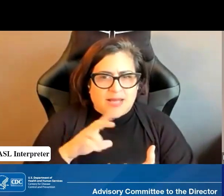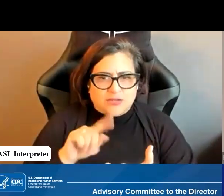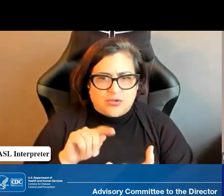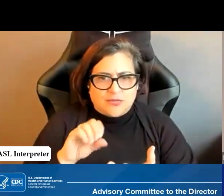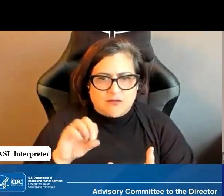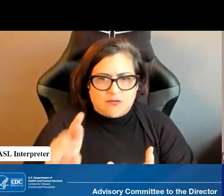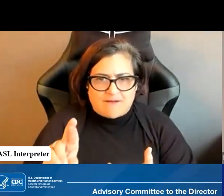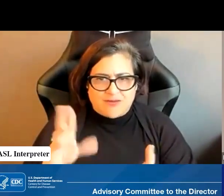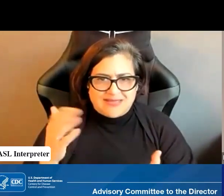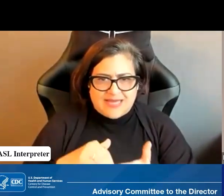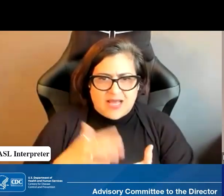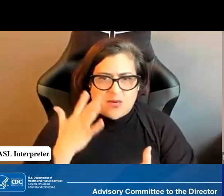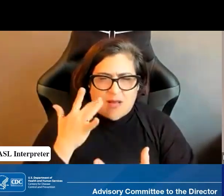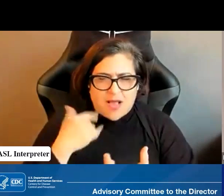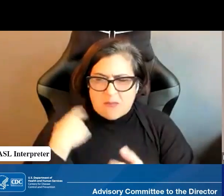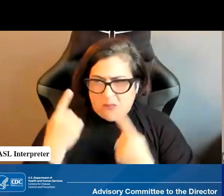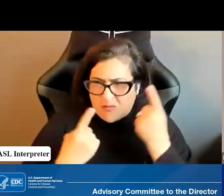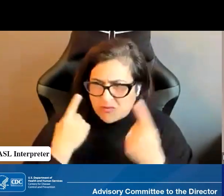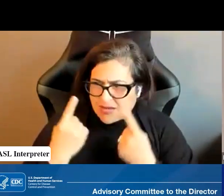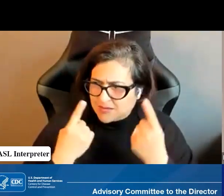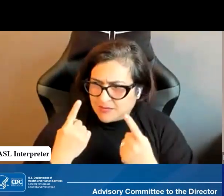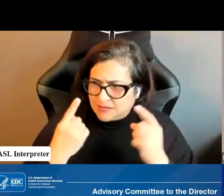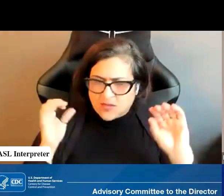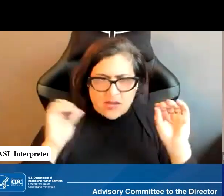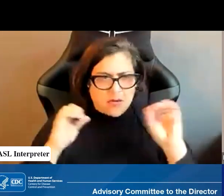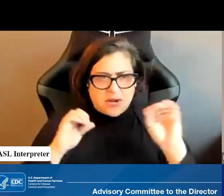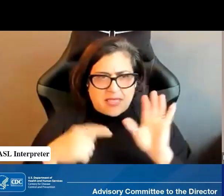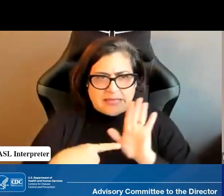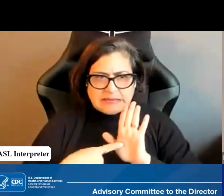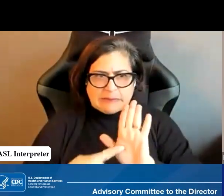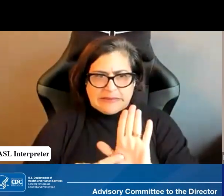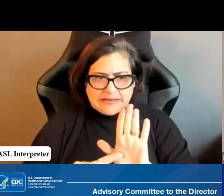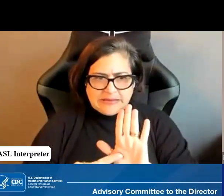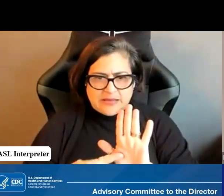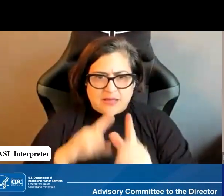because I'm wondering there wasn't anything explicit about most marginalized communities